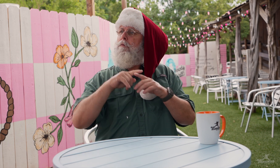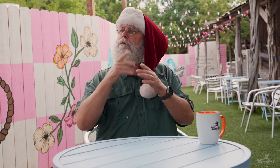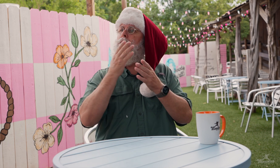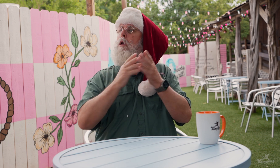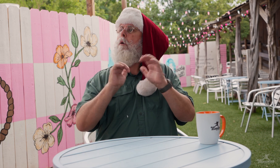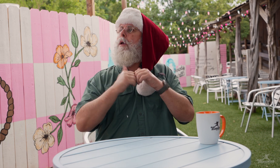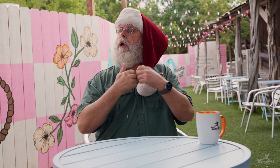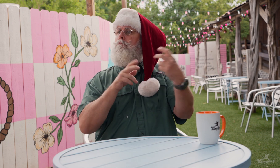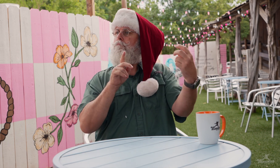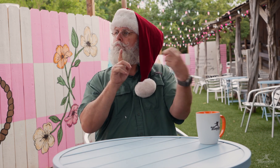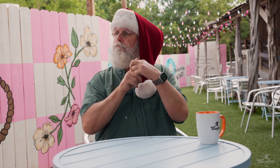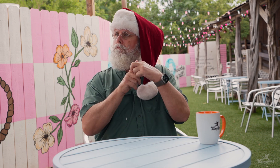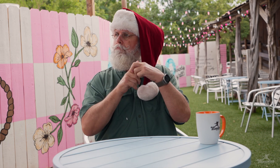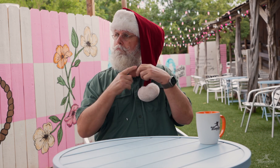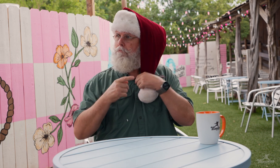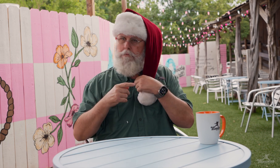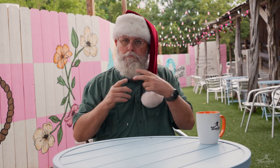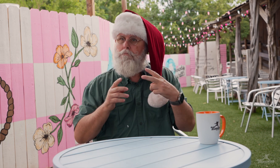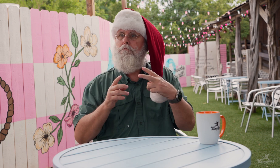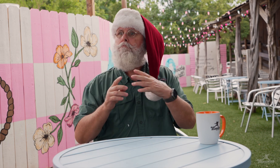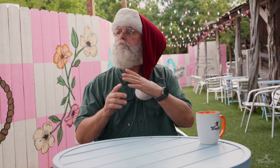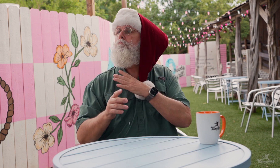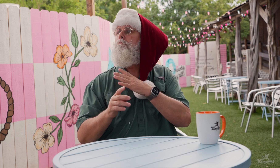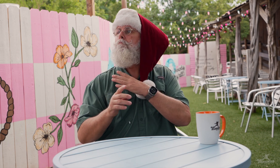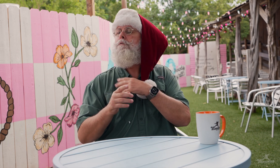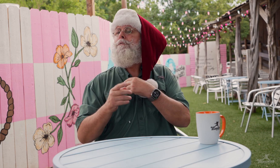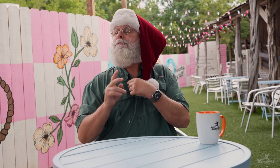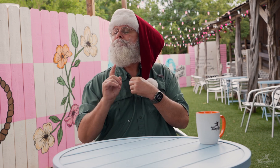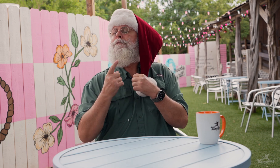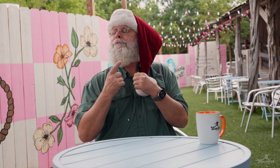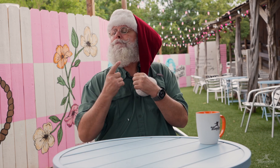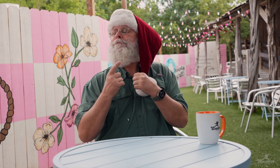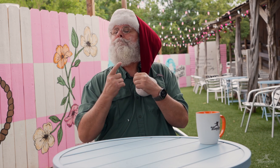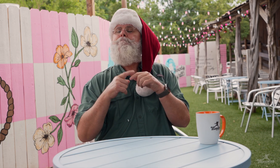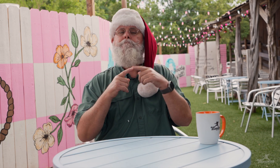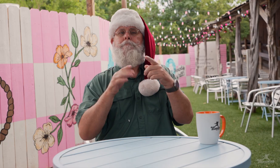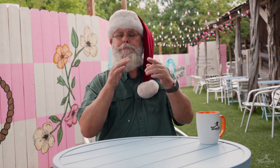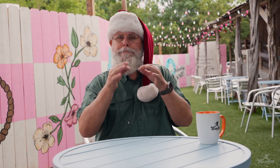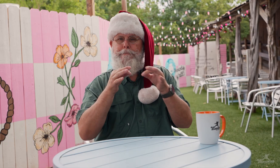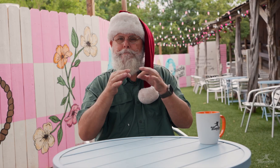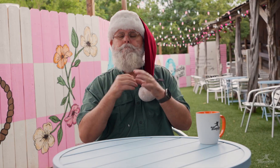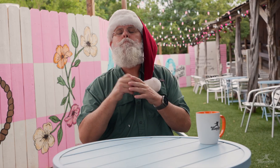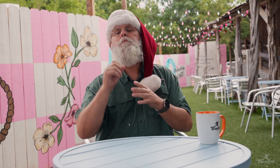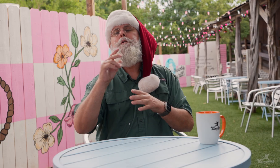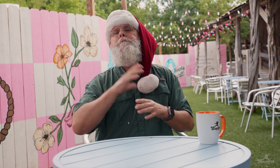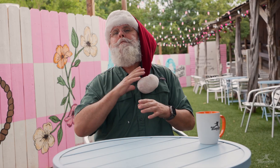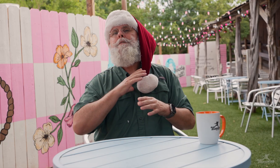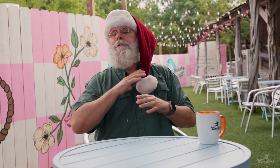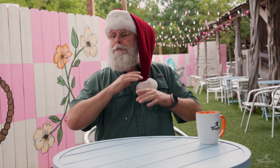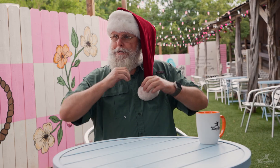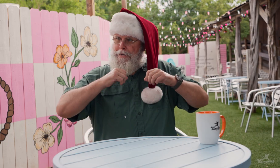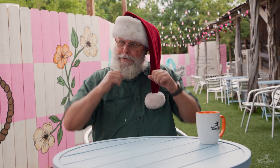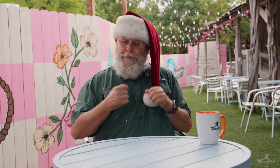Then somehow someone saw my beard and got ahold of me. At first I was hesitant, but I went ahead and went for it.